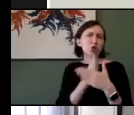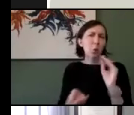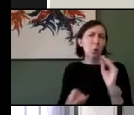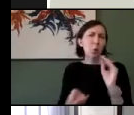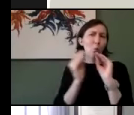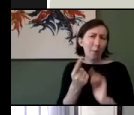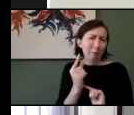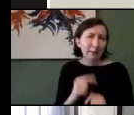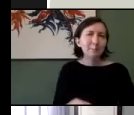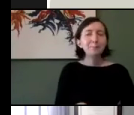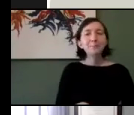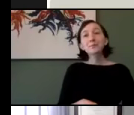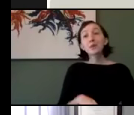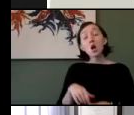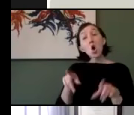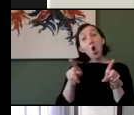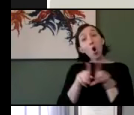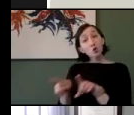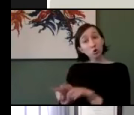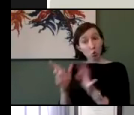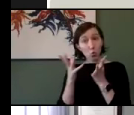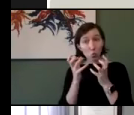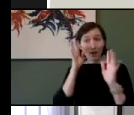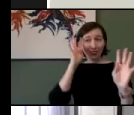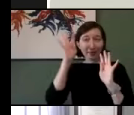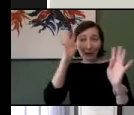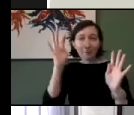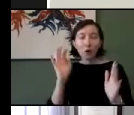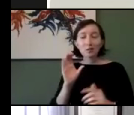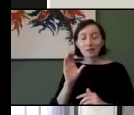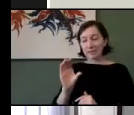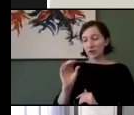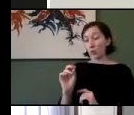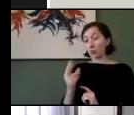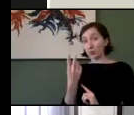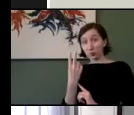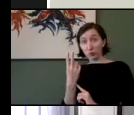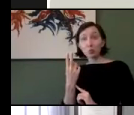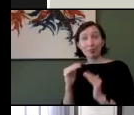We wanted to think about CO2 levels.